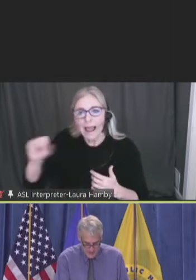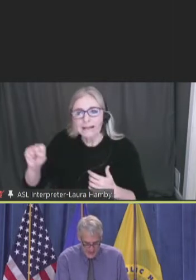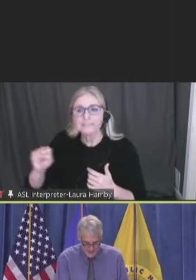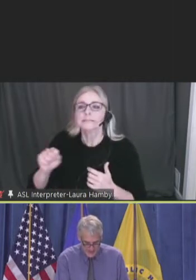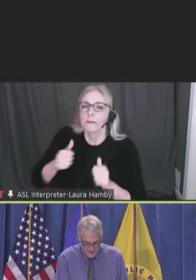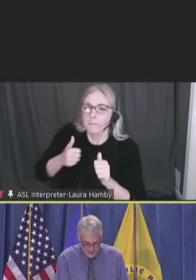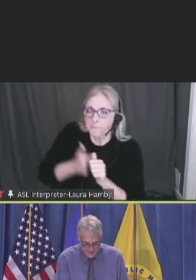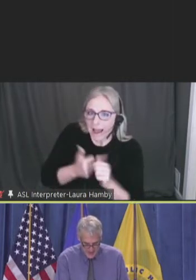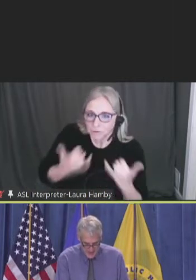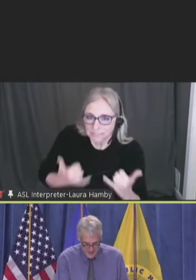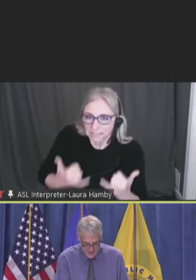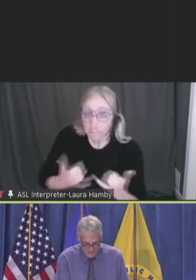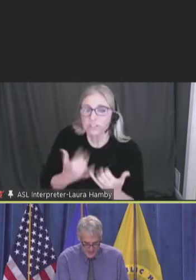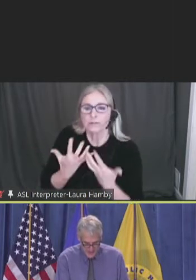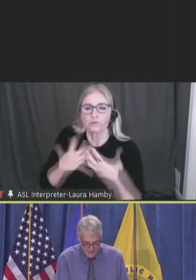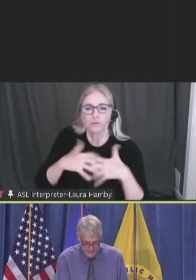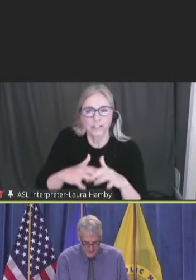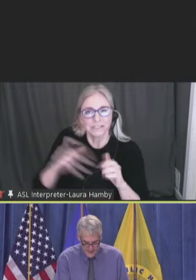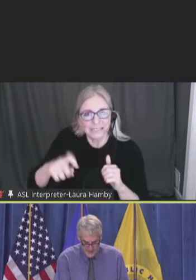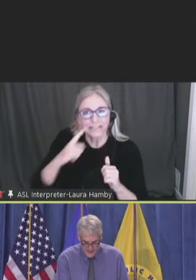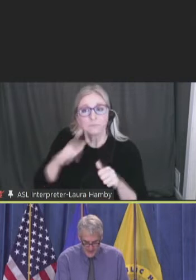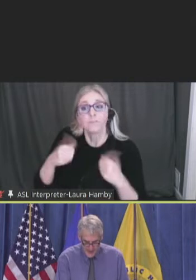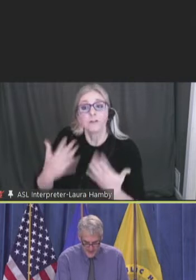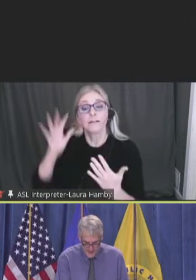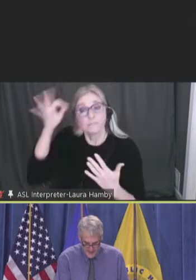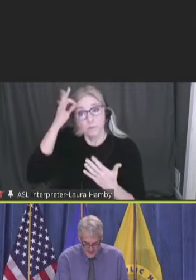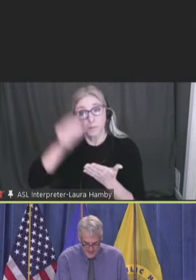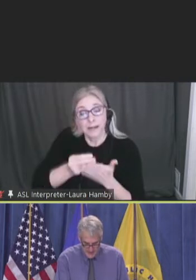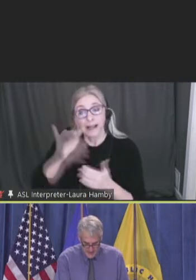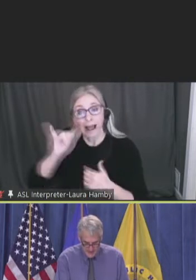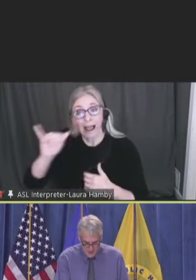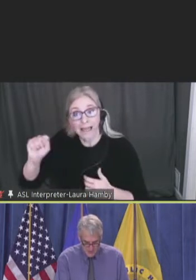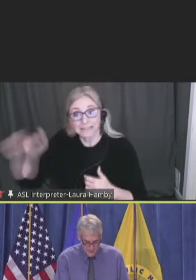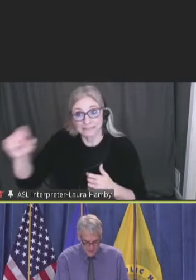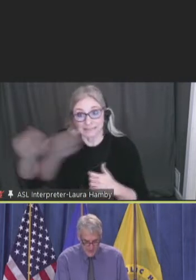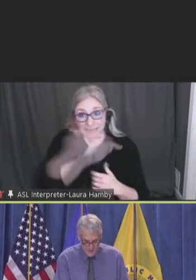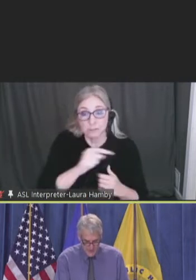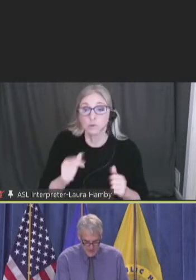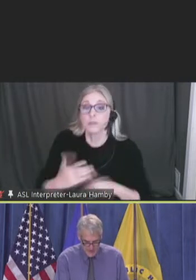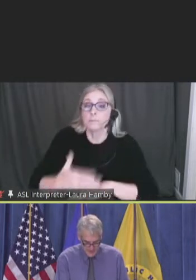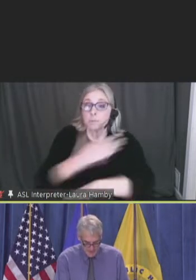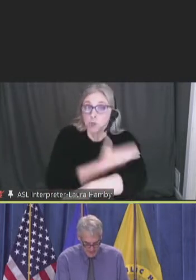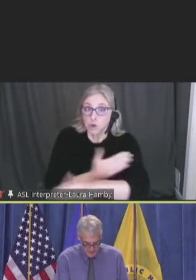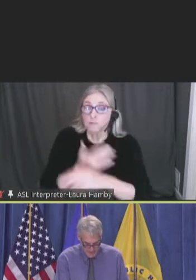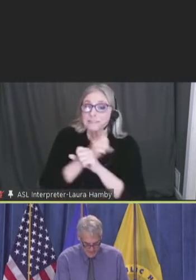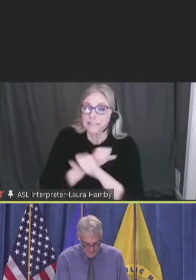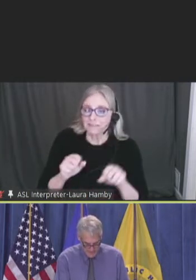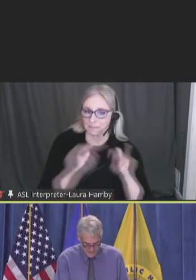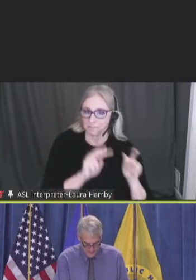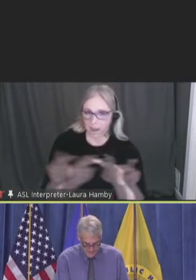and integration needs and provide federal funding to IISs to improve vaccine safety monitoring.